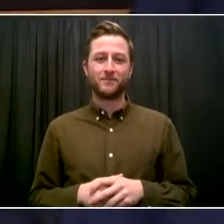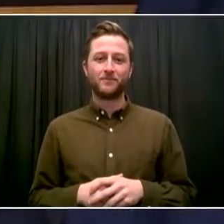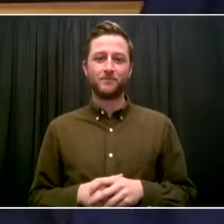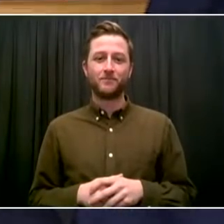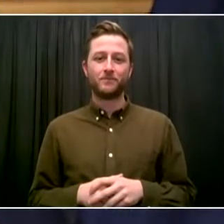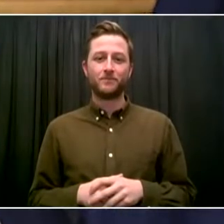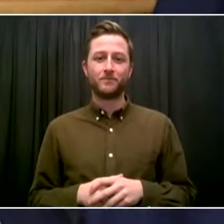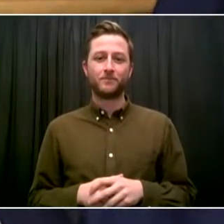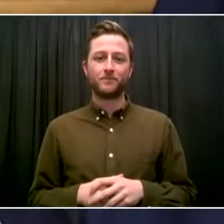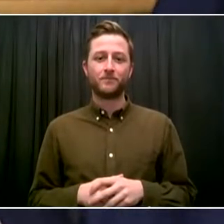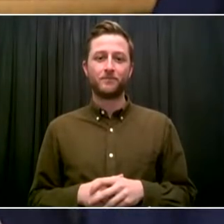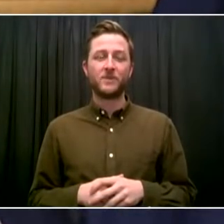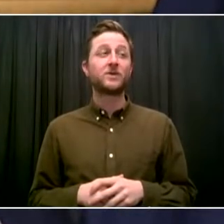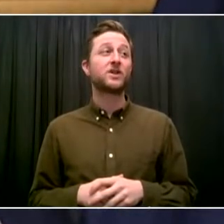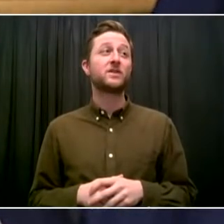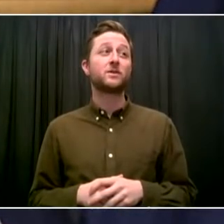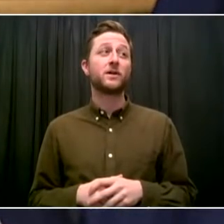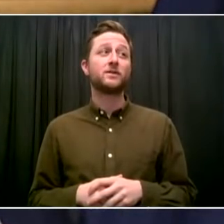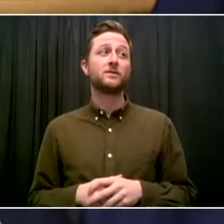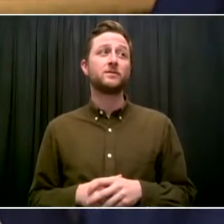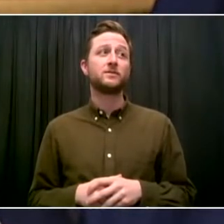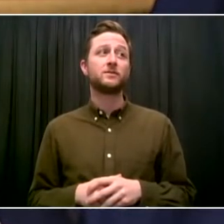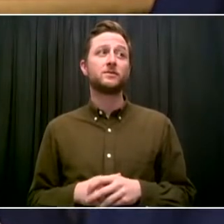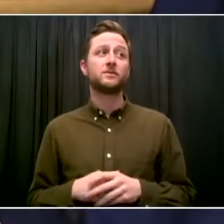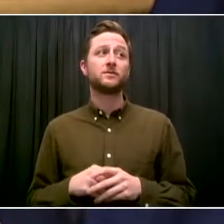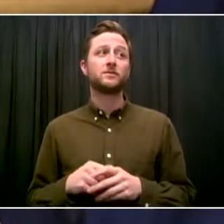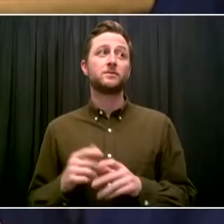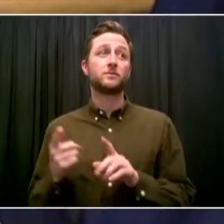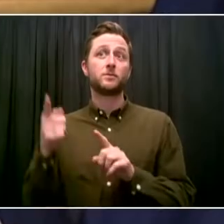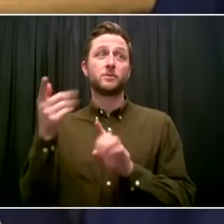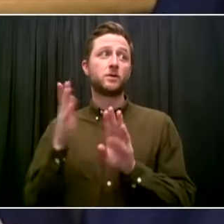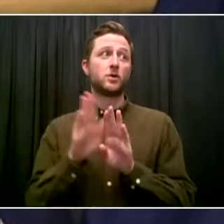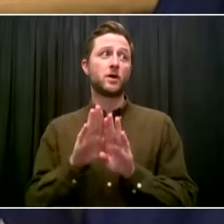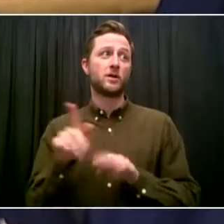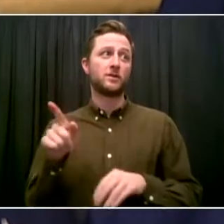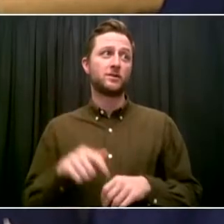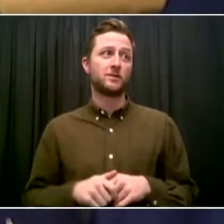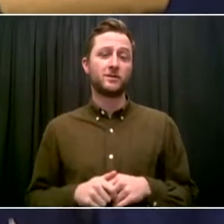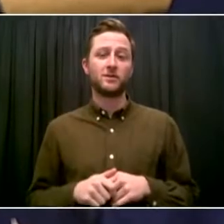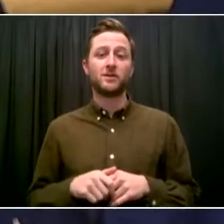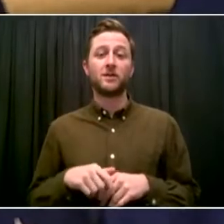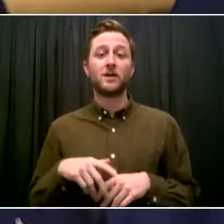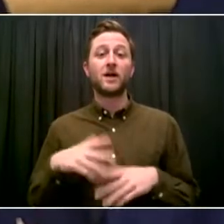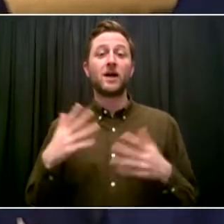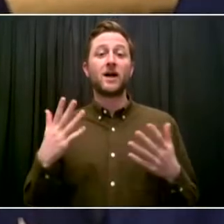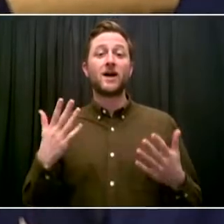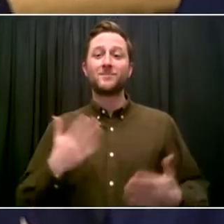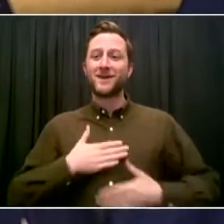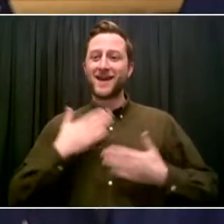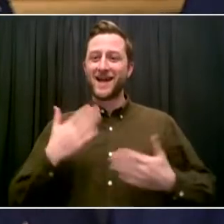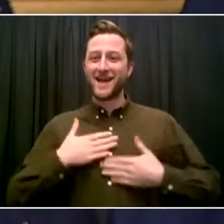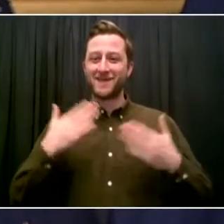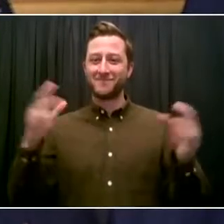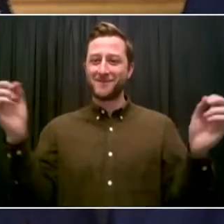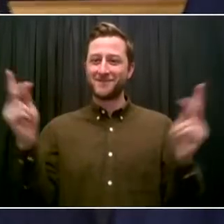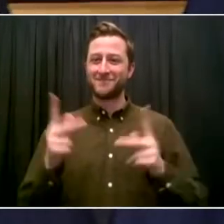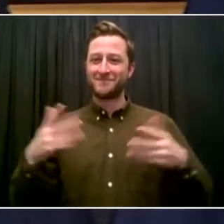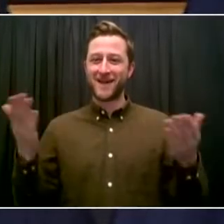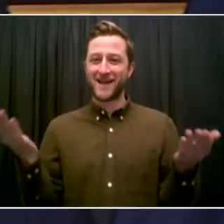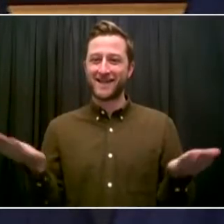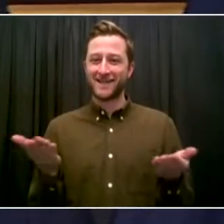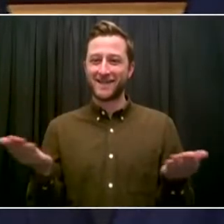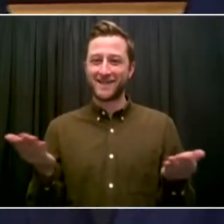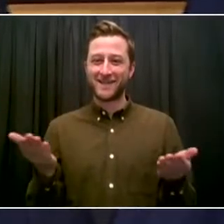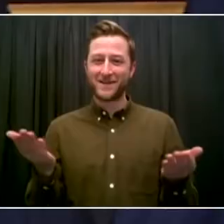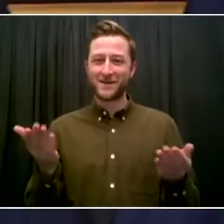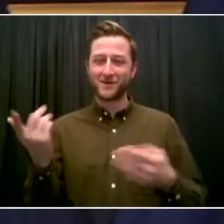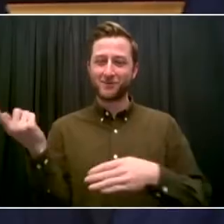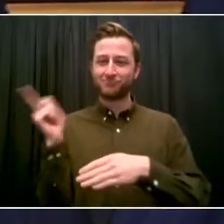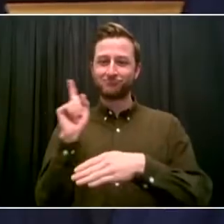IT IS GOOD TO SEE YOU BACK